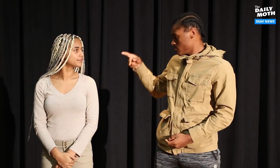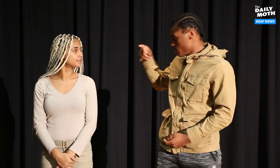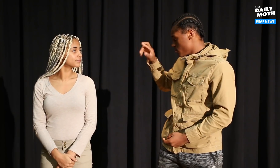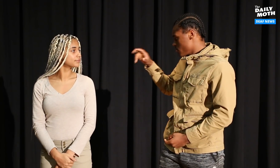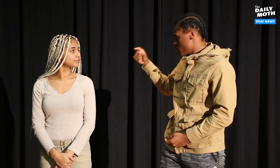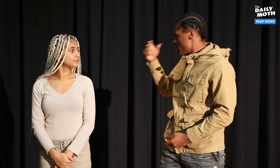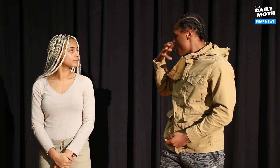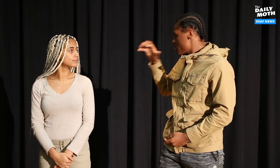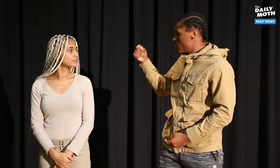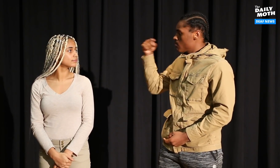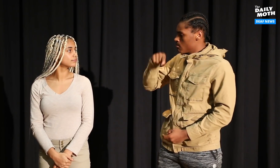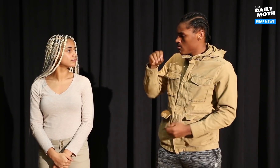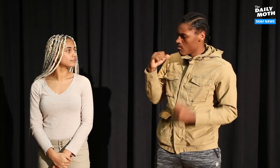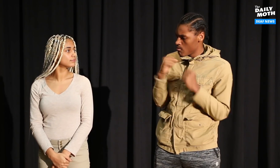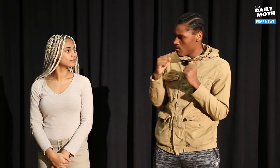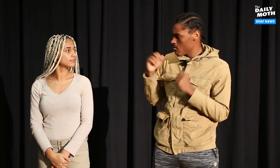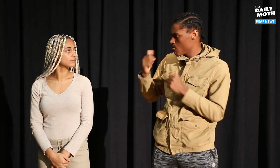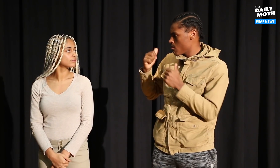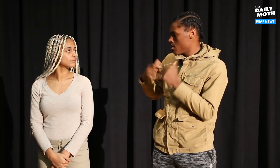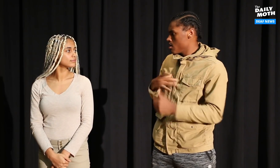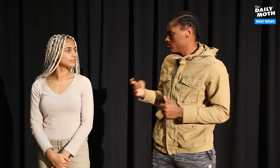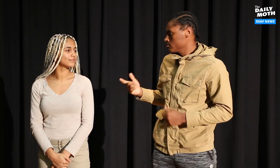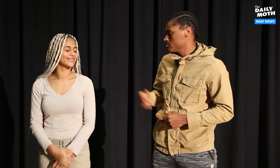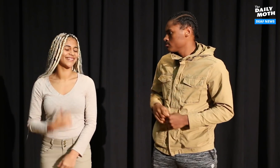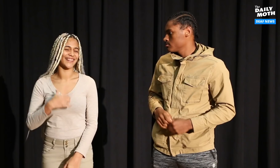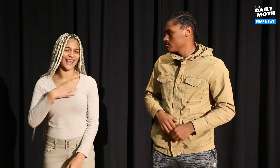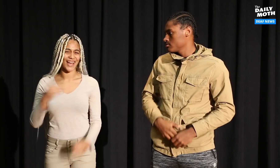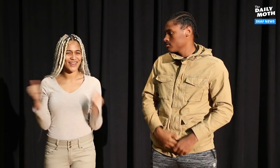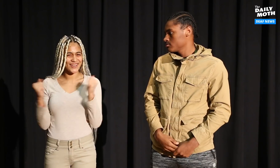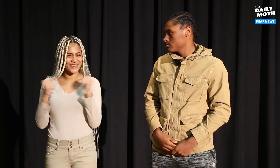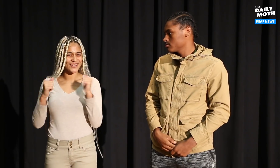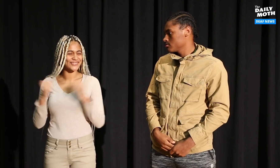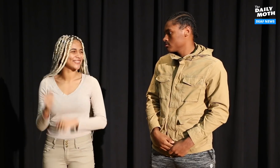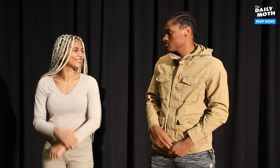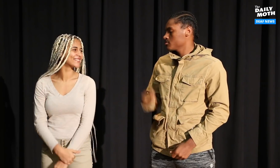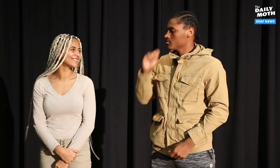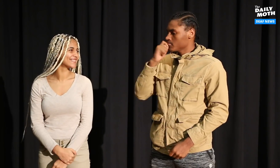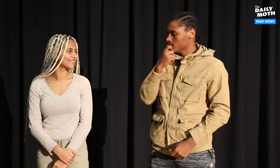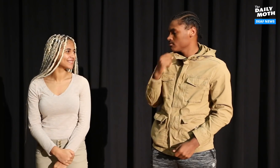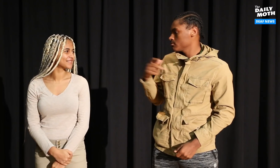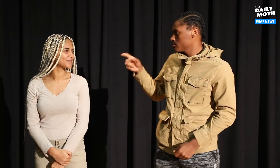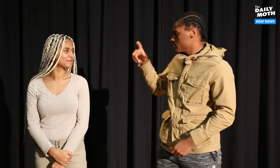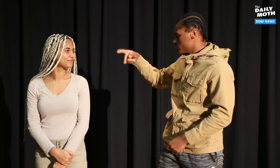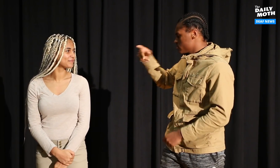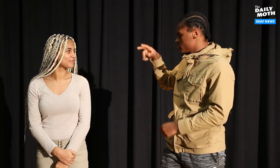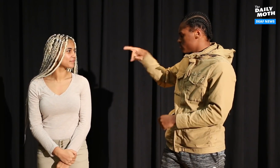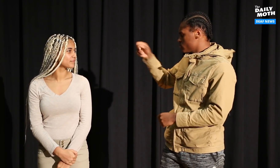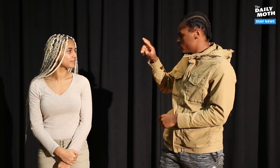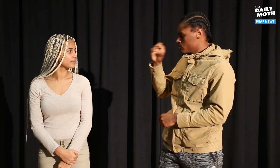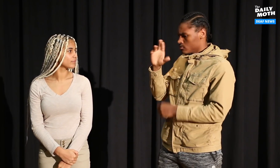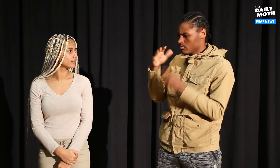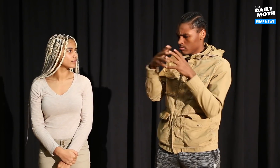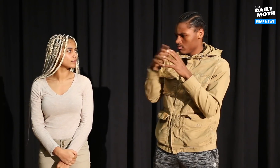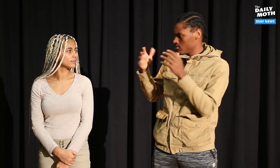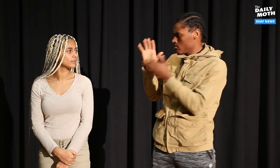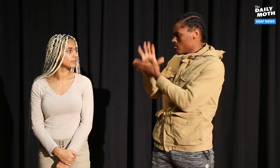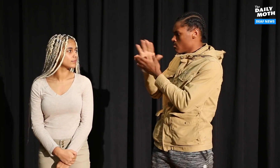Ah, it’s hot in Puerto Rico and cold here in Buffalo so which do you prefer? I like the cold! Okay, which school do you like so far,